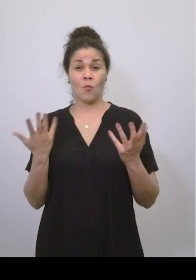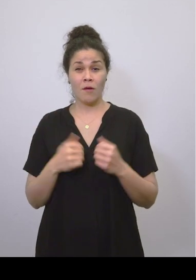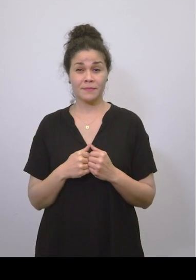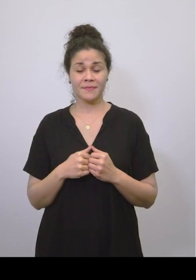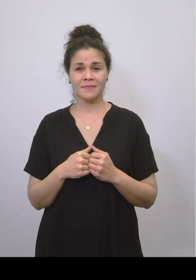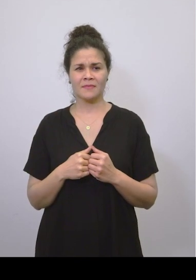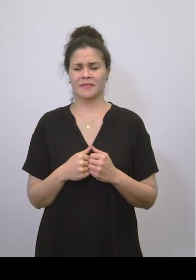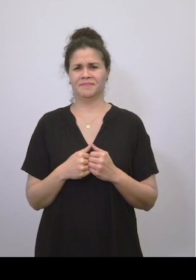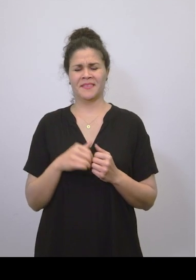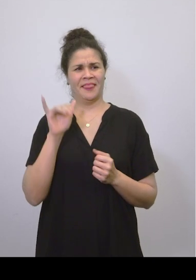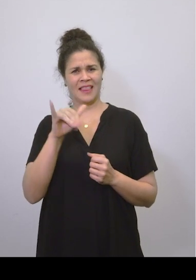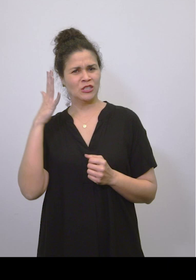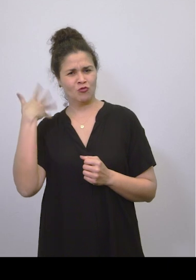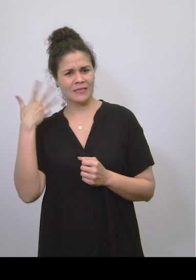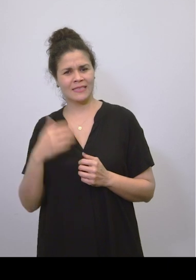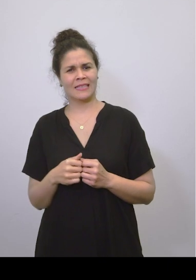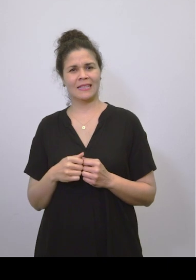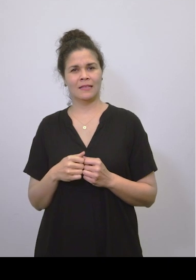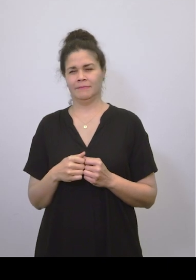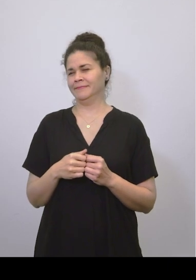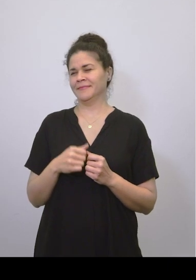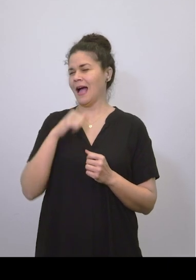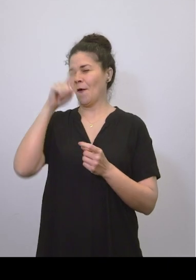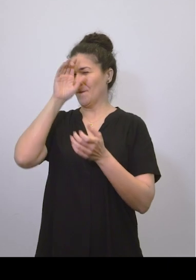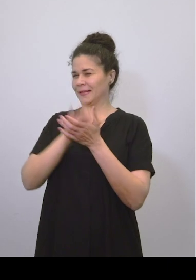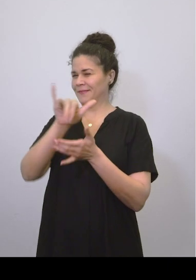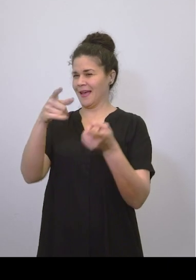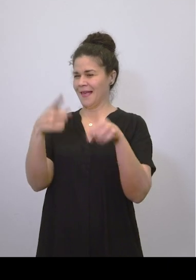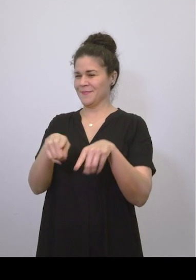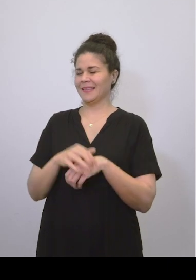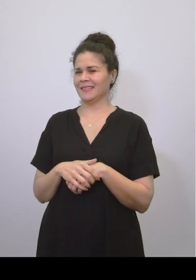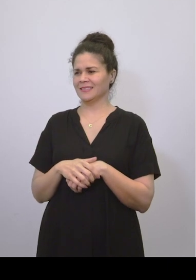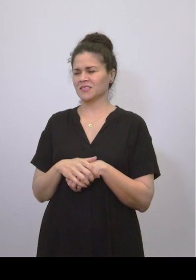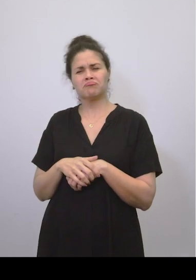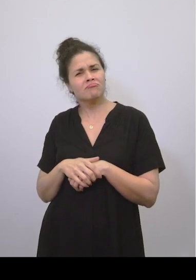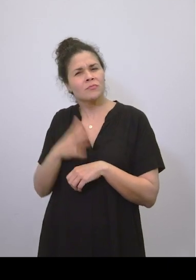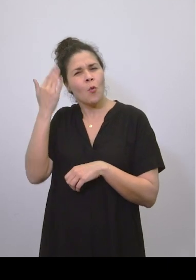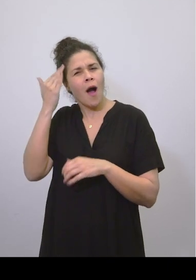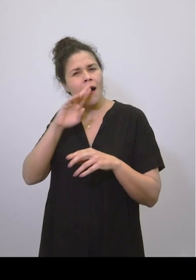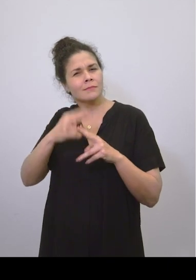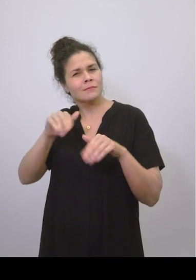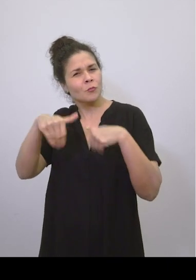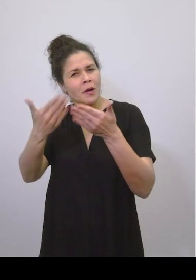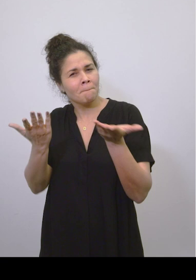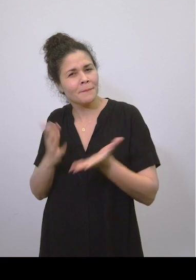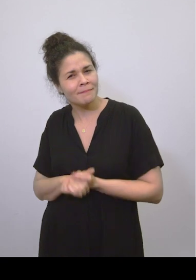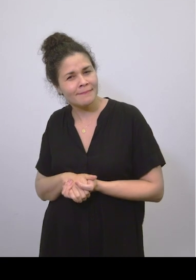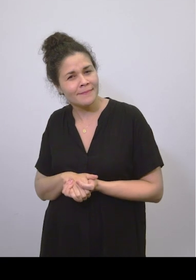“That’s crazy. I don’t believe that happened. Why bring this up?”